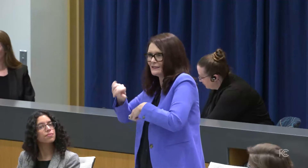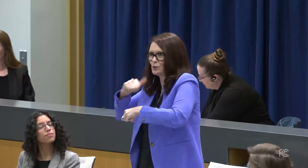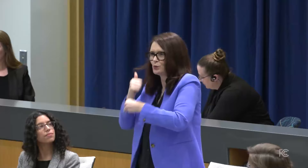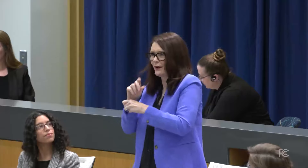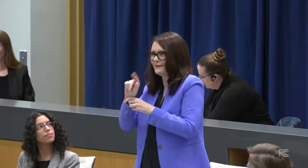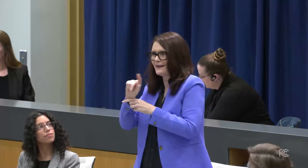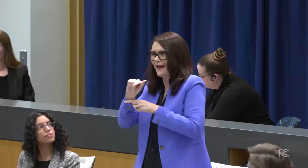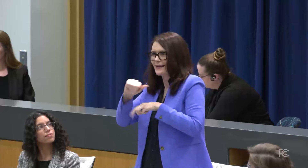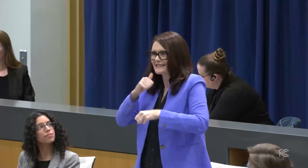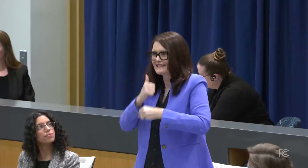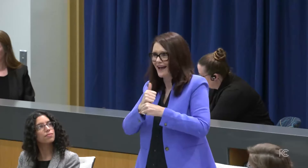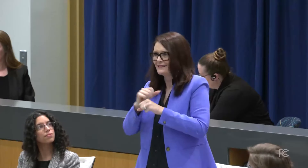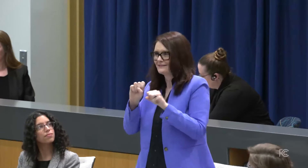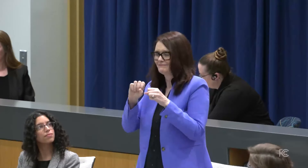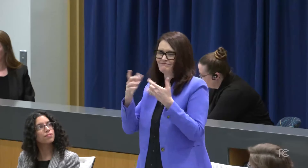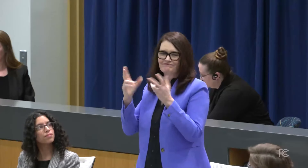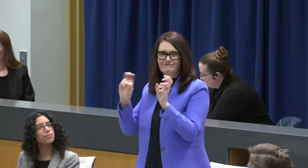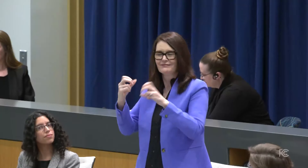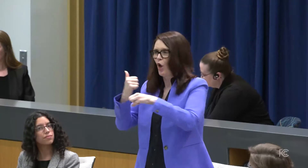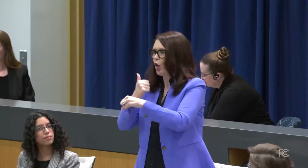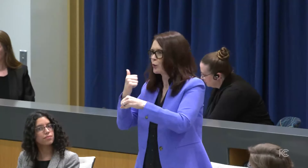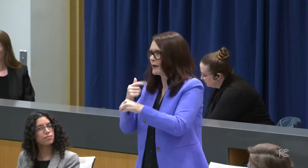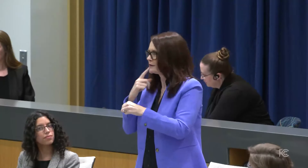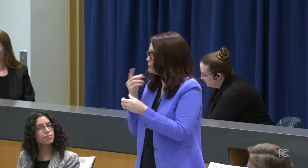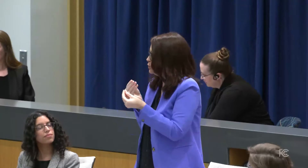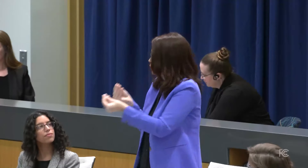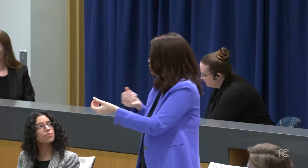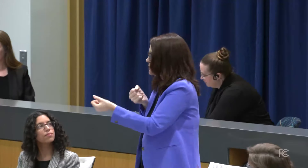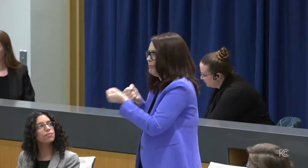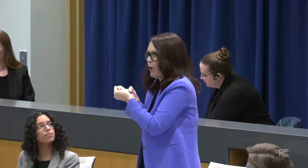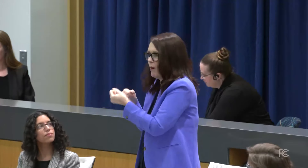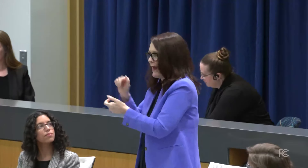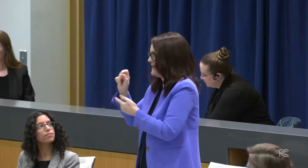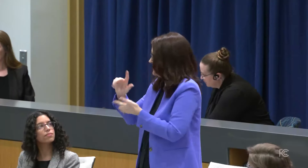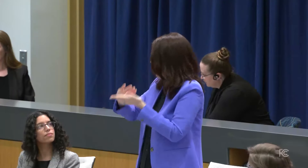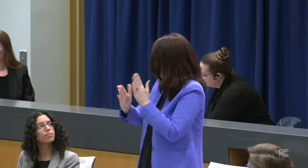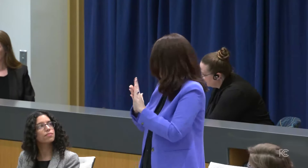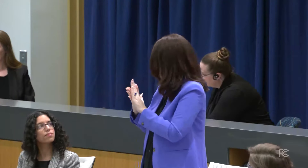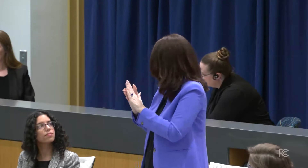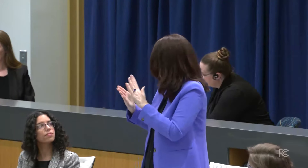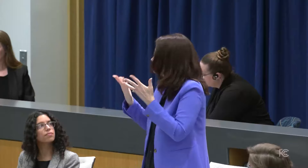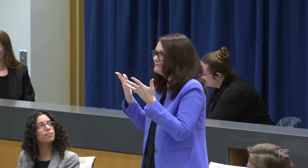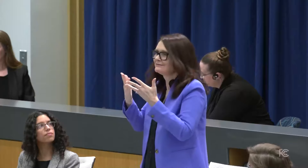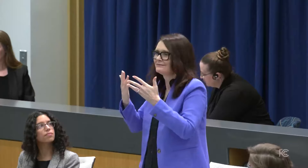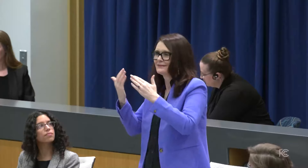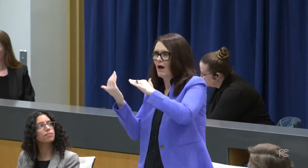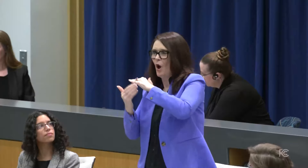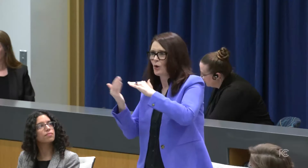AND THAT'S THE IMPORTANT USE OF THAT VISUAL LANGUAGE. WE HAVE A LONG WAY TO GO BEFORE WE'RE ABLE TO DO